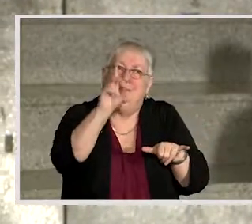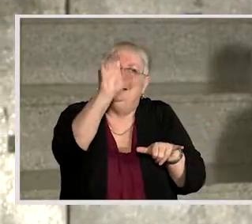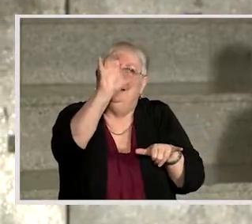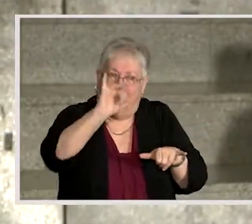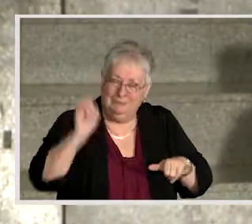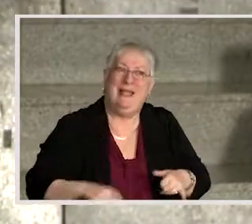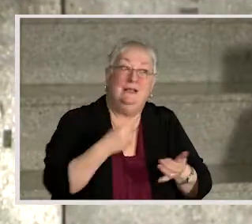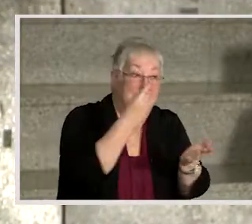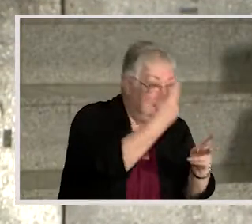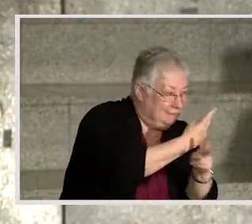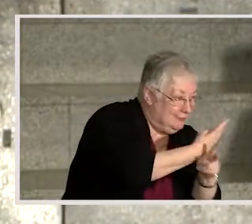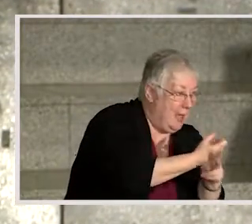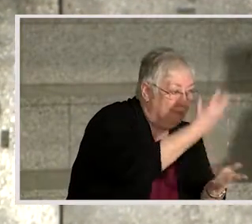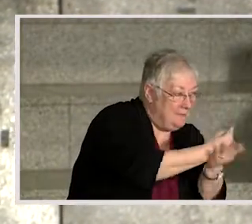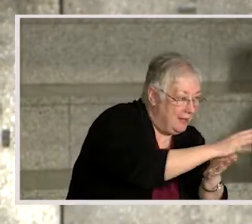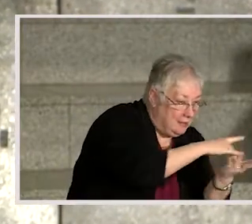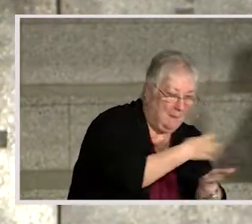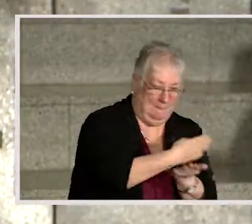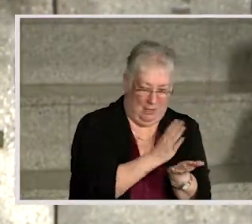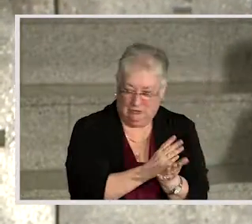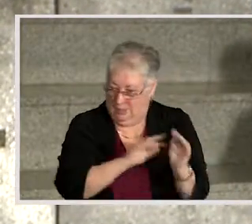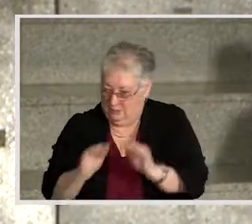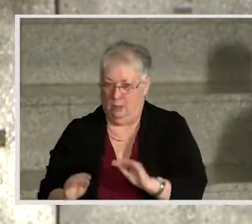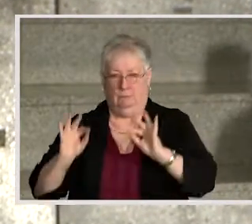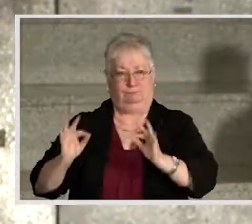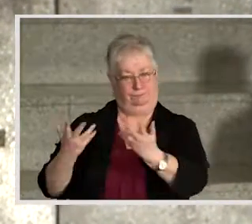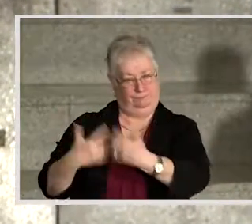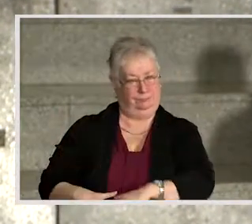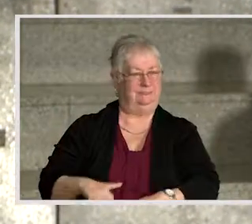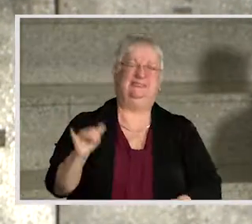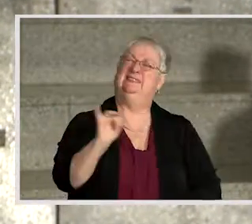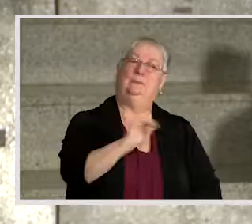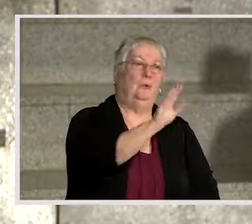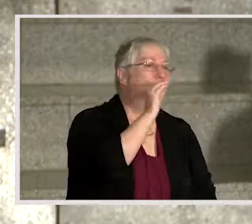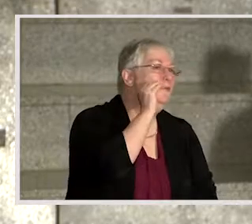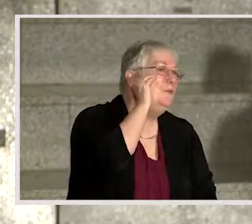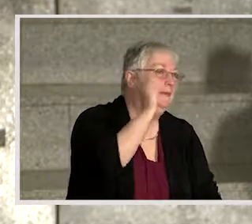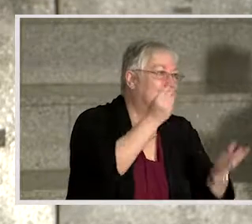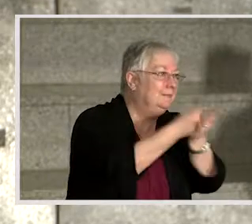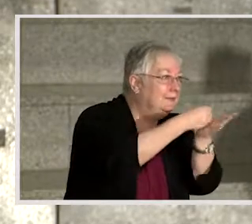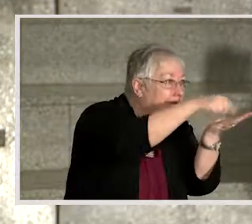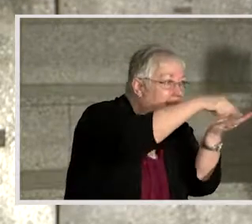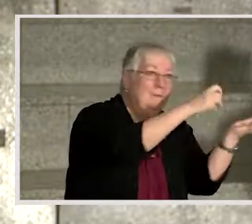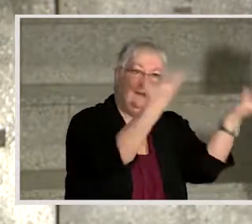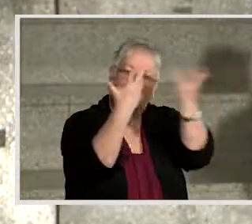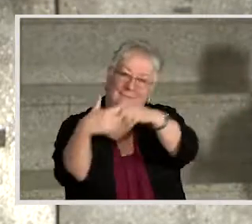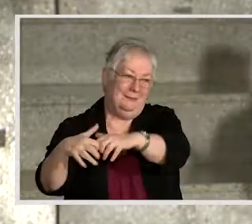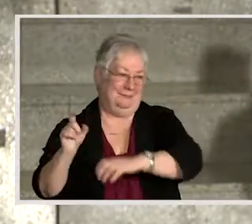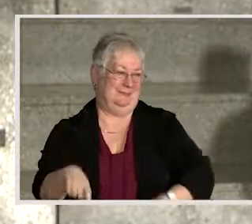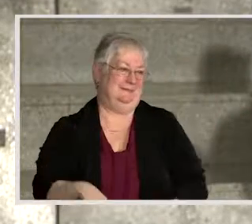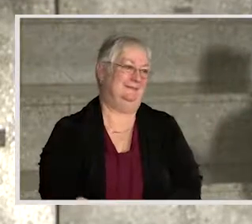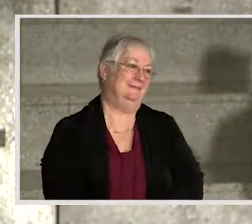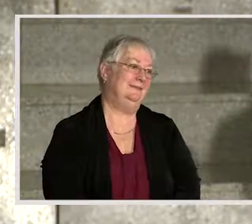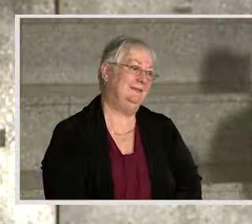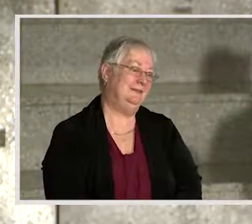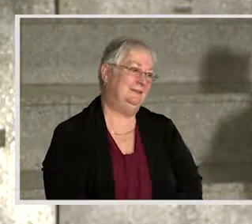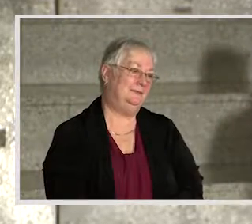BEACH FOR VACATION. MAYBE THIS YEAR YOU WANT TO GO TO PARIS. THESE ARE THE NEW INITIATIVES, RIGHT?